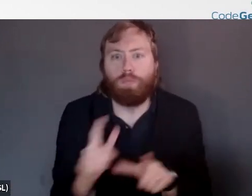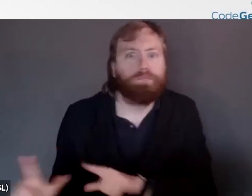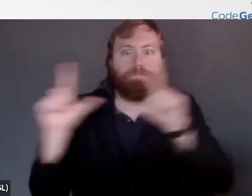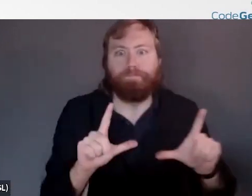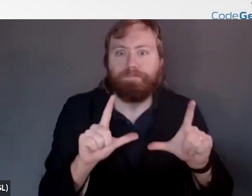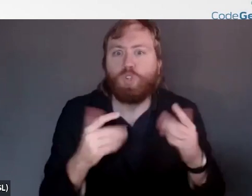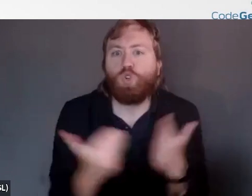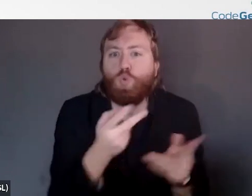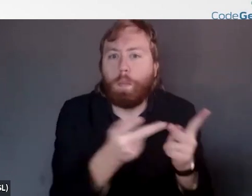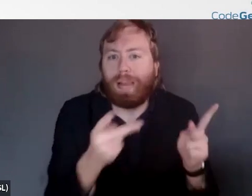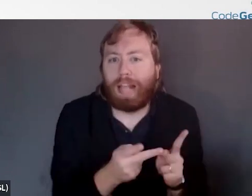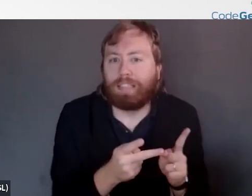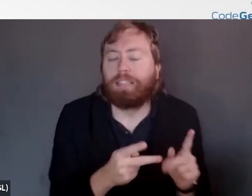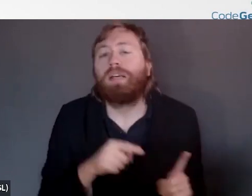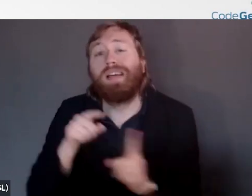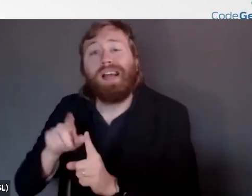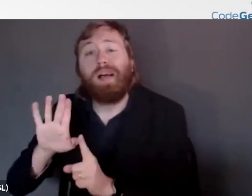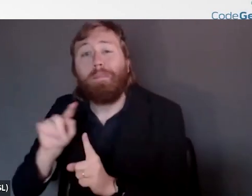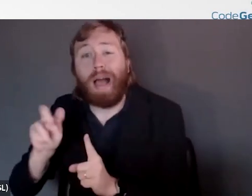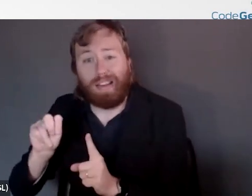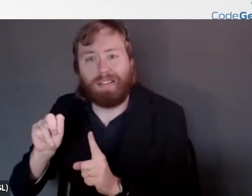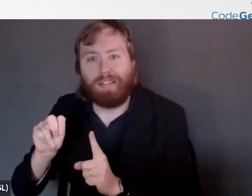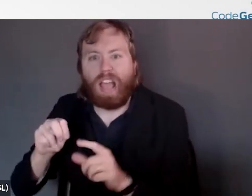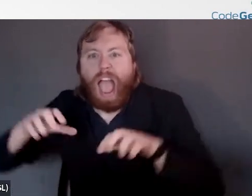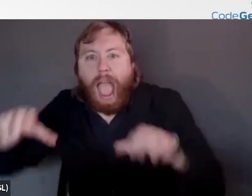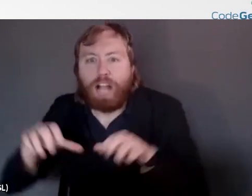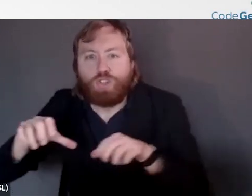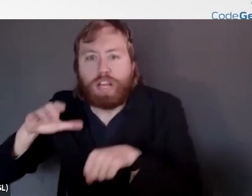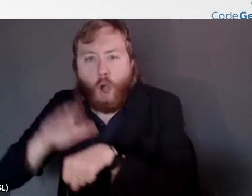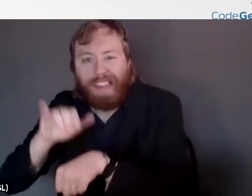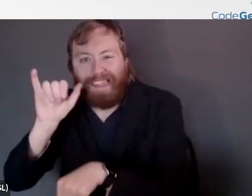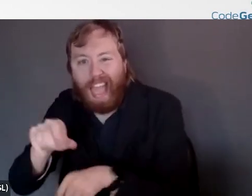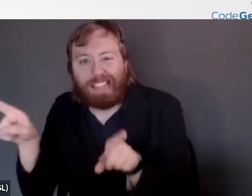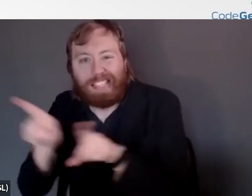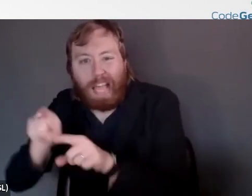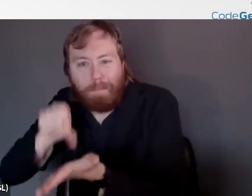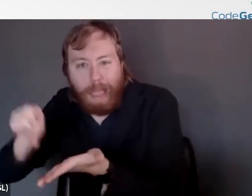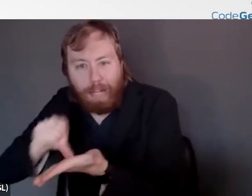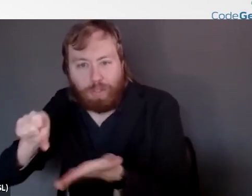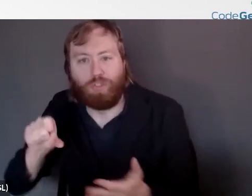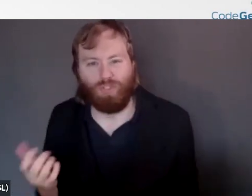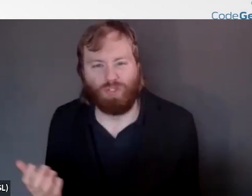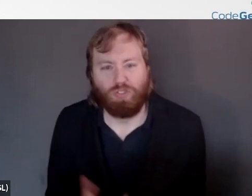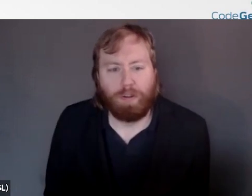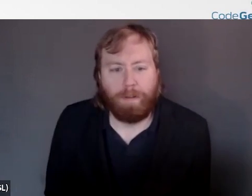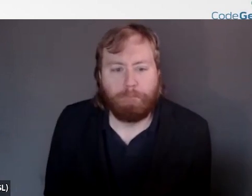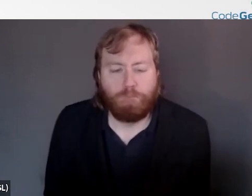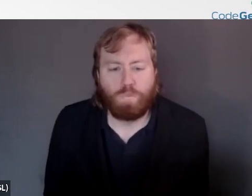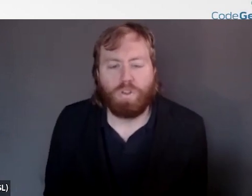Developers, you should be marking up the element according to the behavior it is actually going to take.